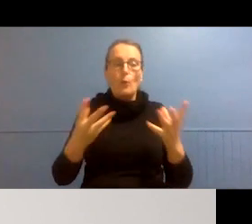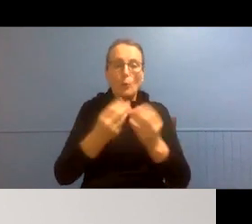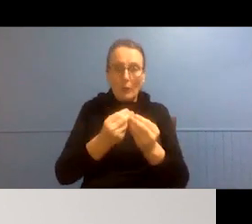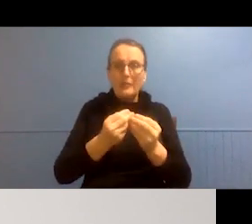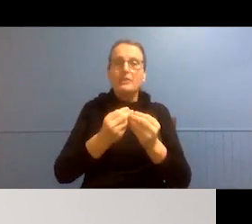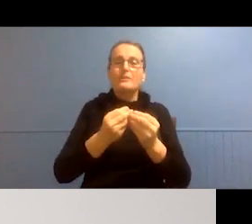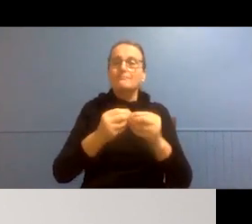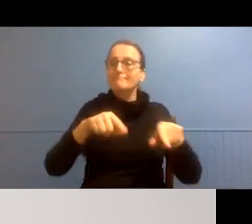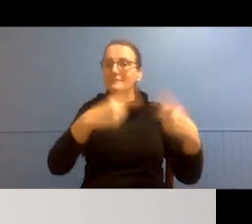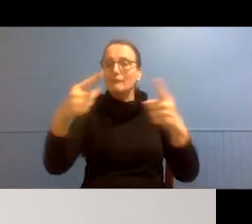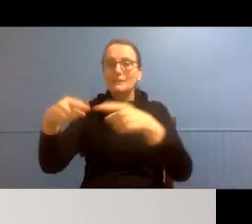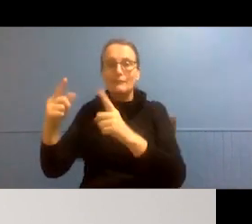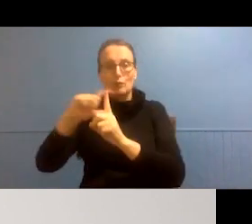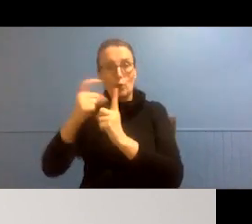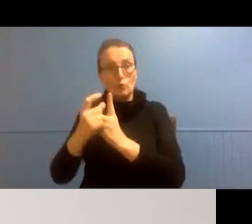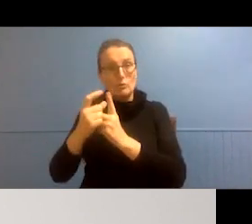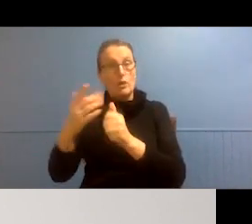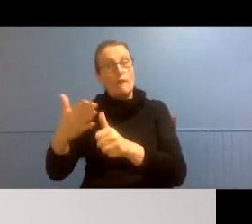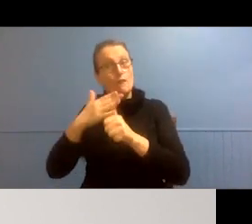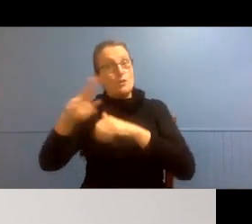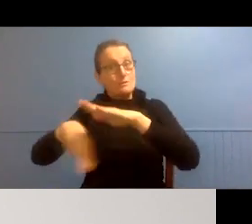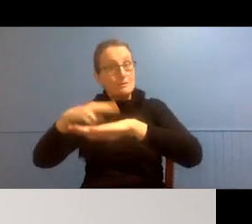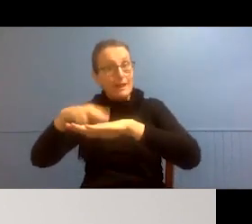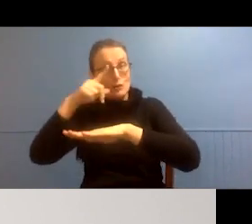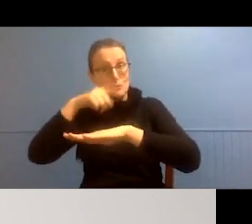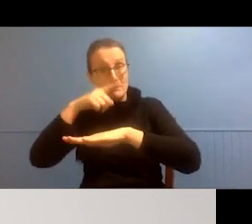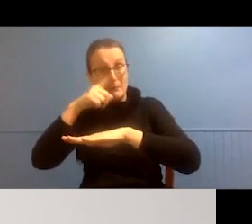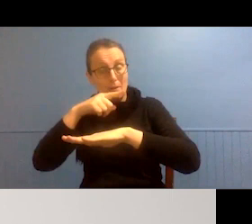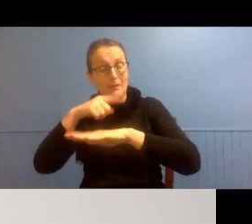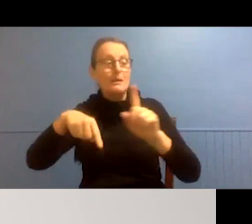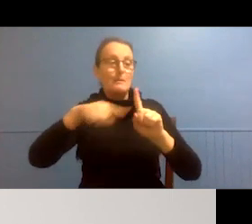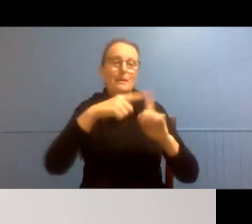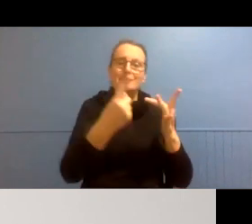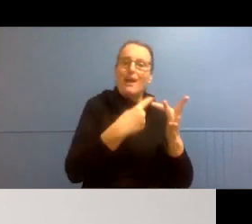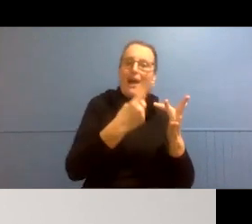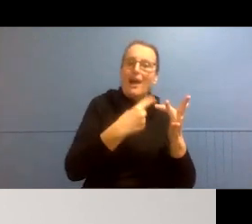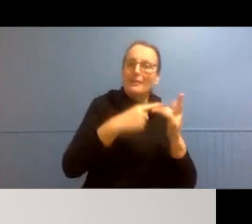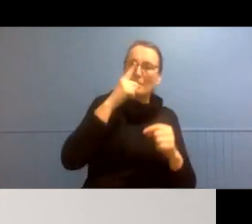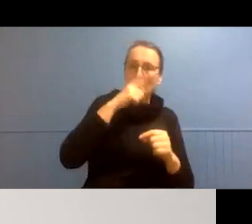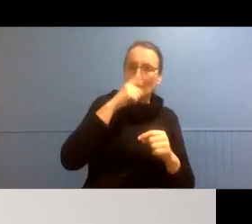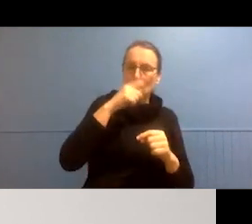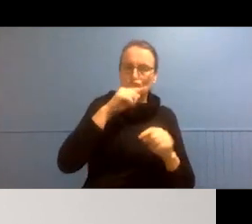and other Australians as a context. But it can be applied to other contexts.